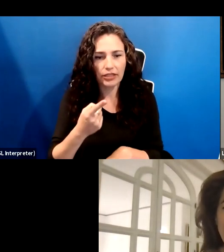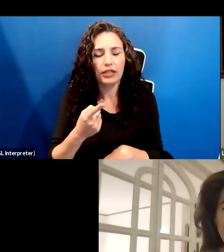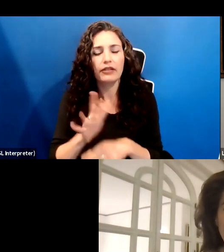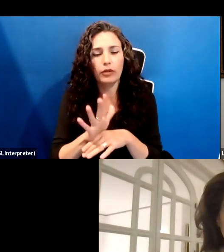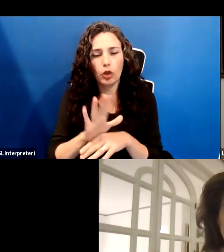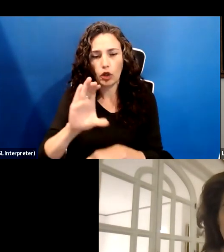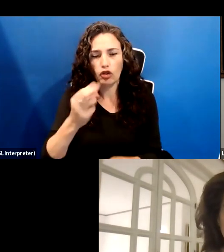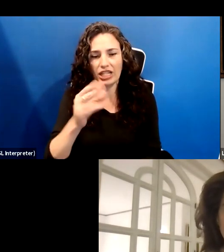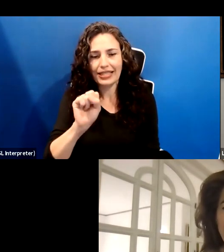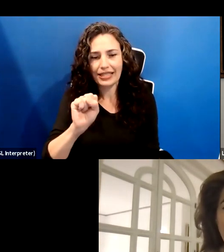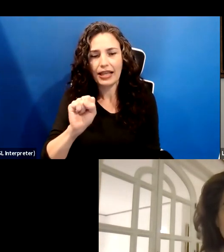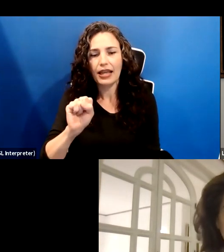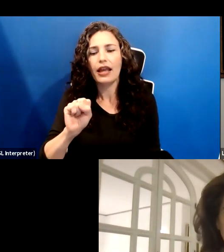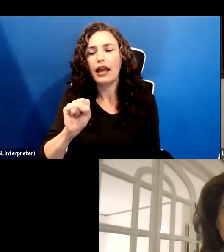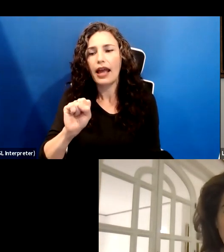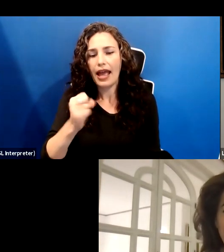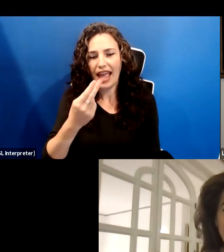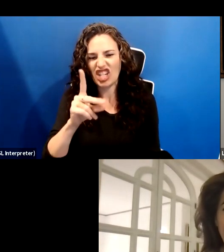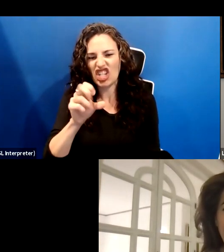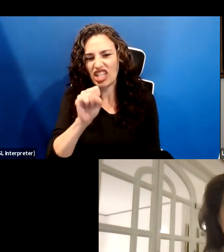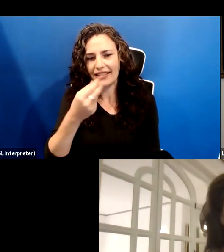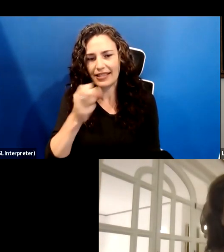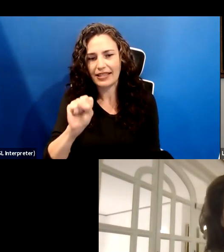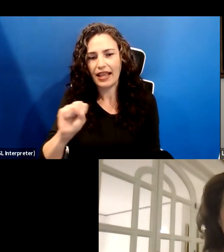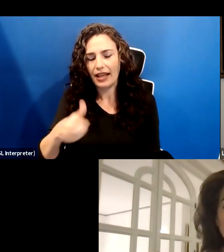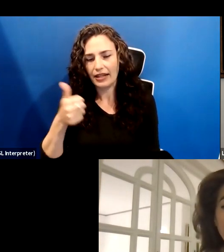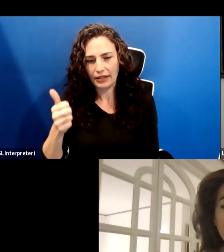who are incredible filmmakers and mentors of mine and make verite films.